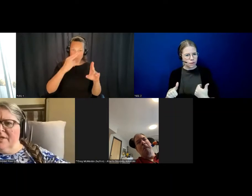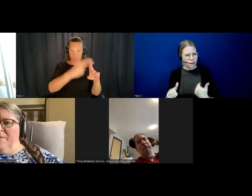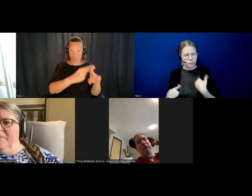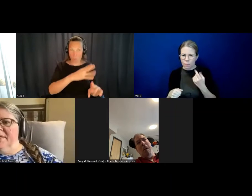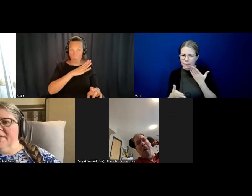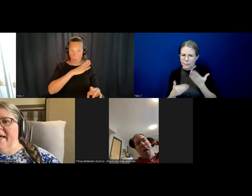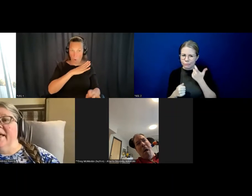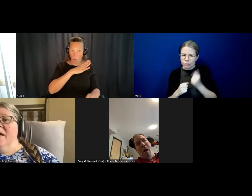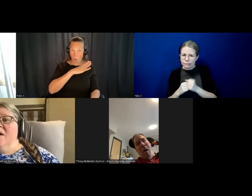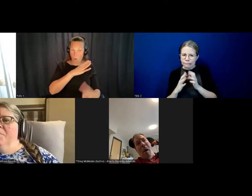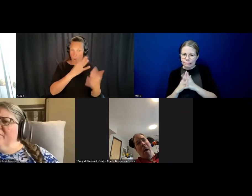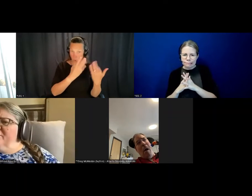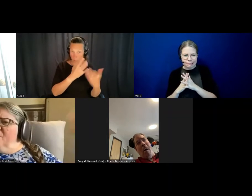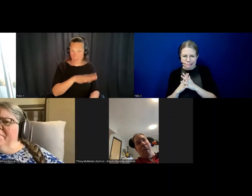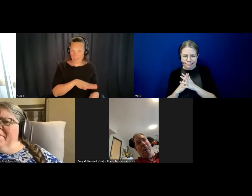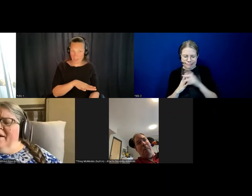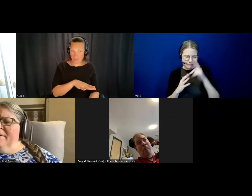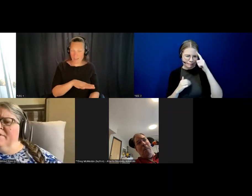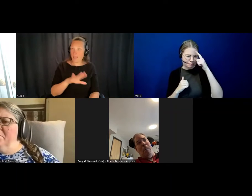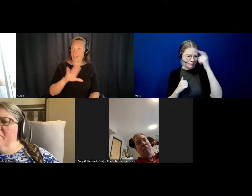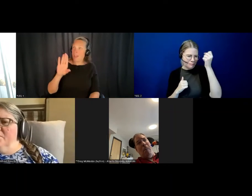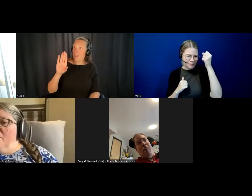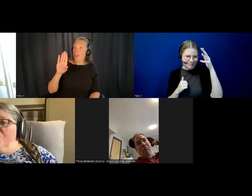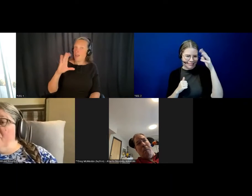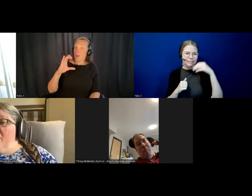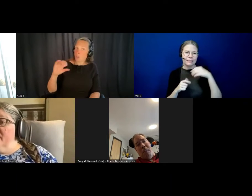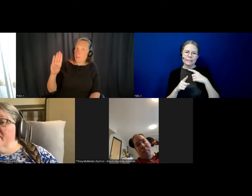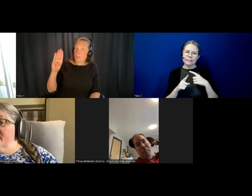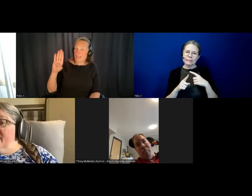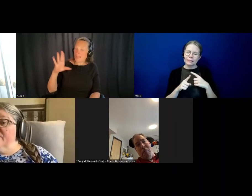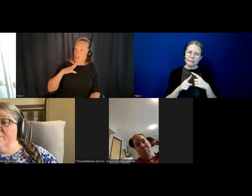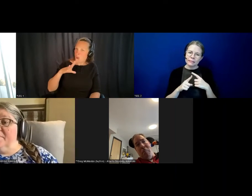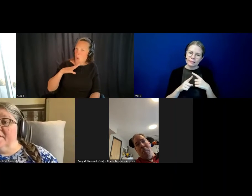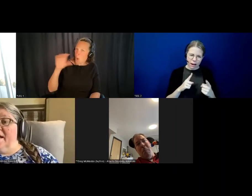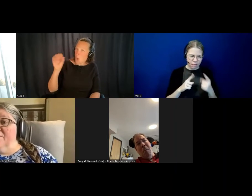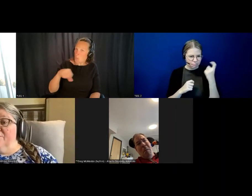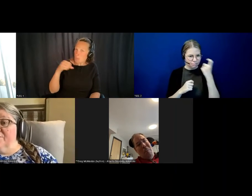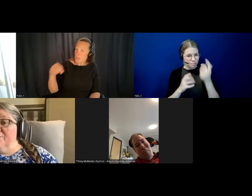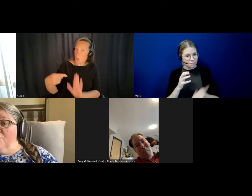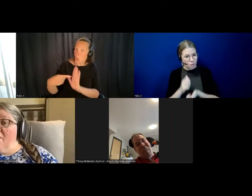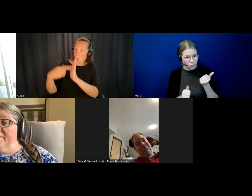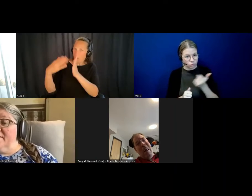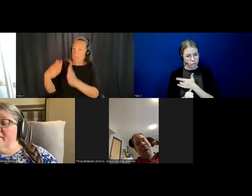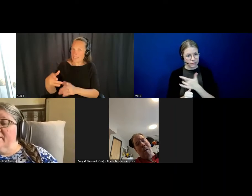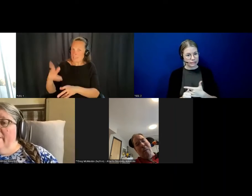PLAYING TRICKS ON ME TODAY. DO MOST PROVINCES HAVE SOMEBODY LIKE YOUR OFFICE? >> Greg McMeekin: NO.